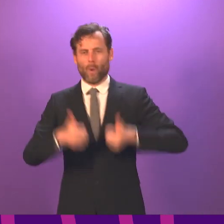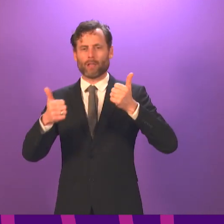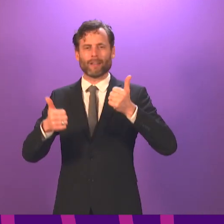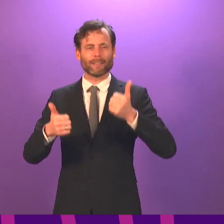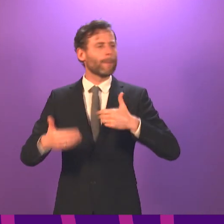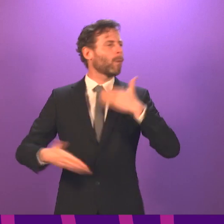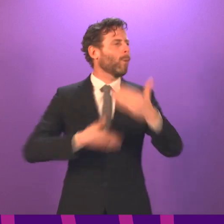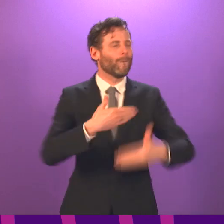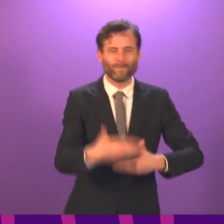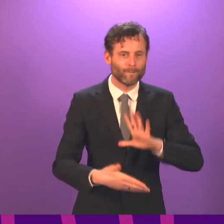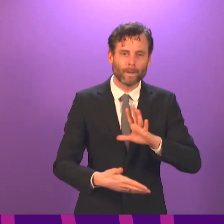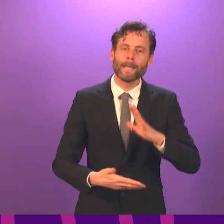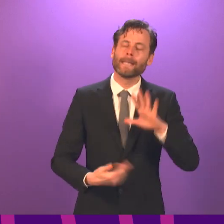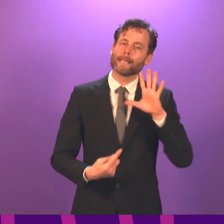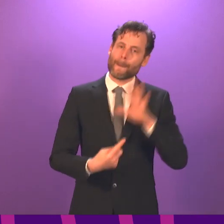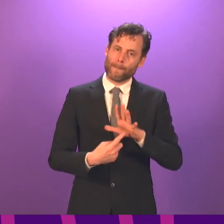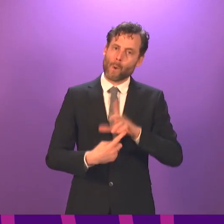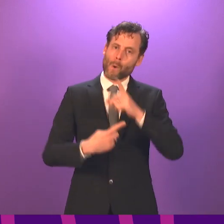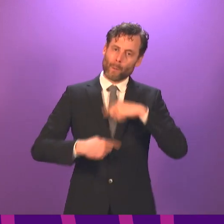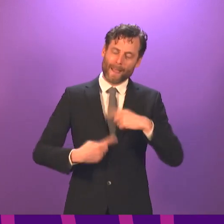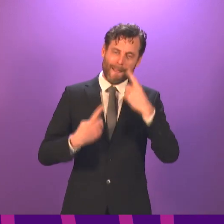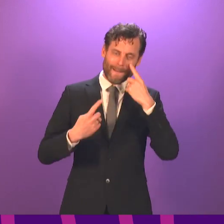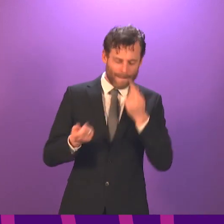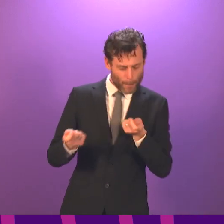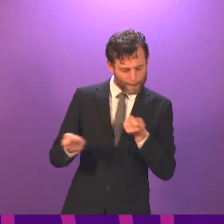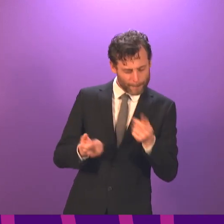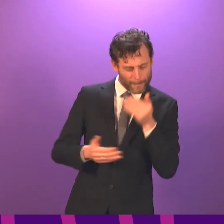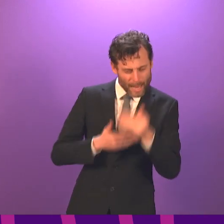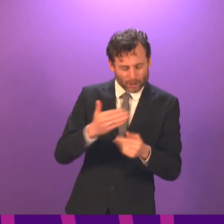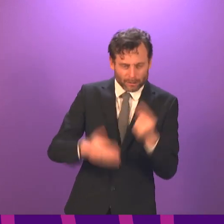continue to be sensible in the decisions that we take over the next few weeks if we want